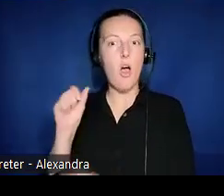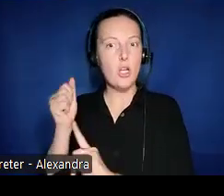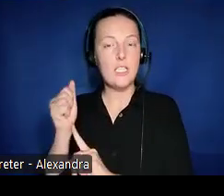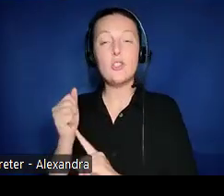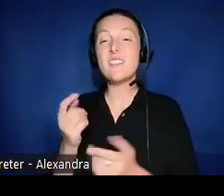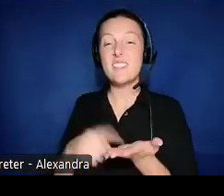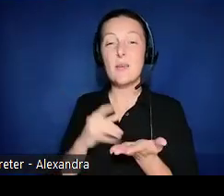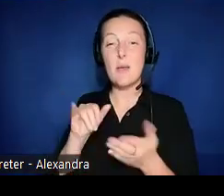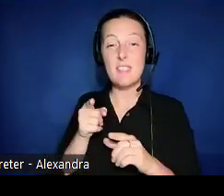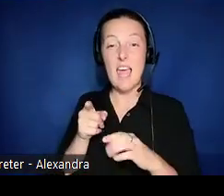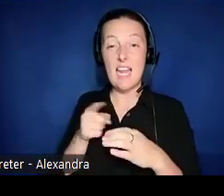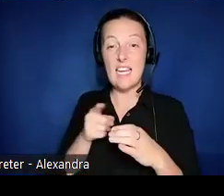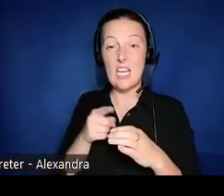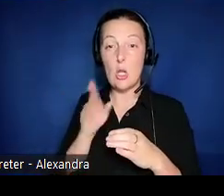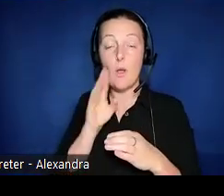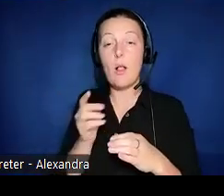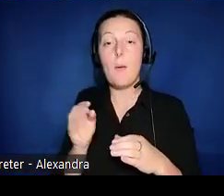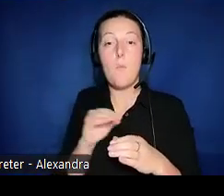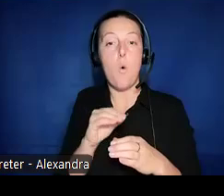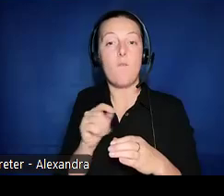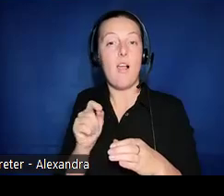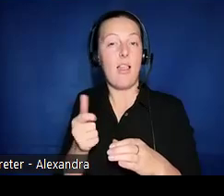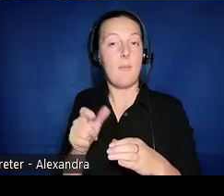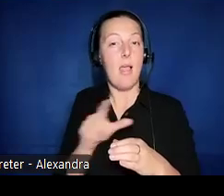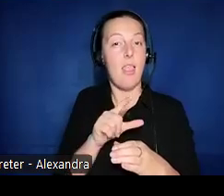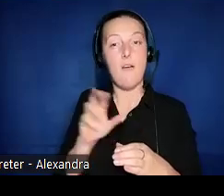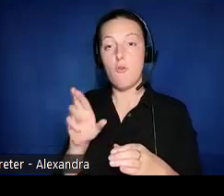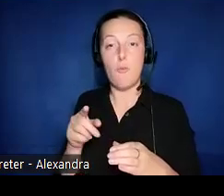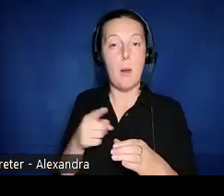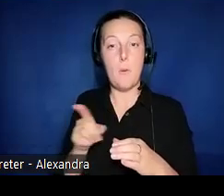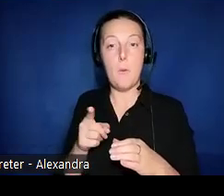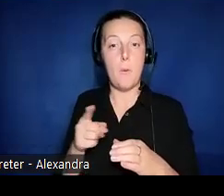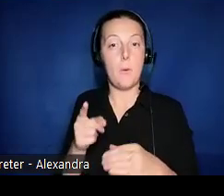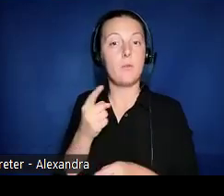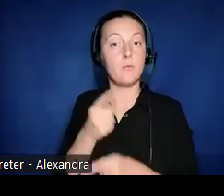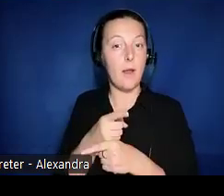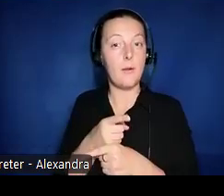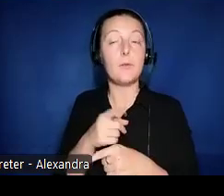the left and can move a little bit to the right. So, one question is at a particular location,